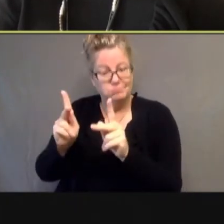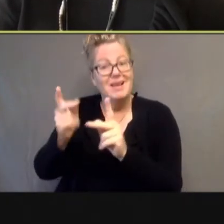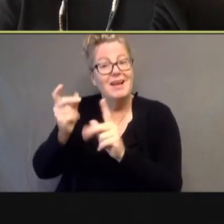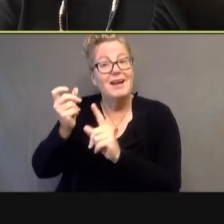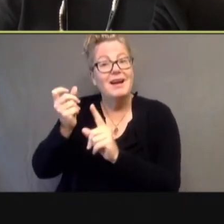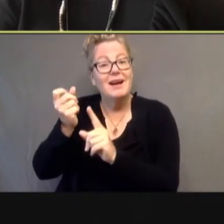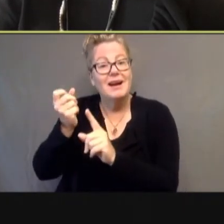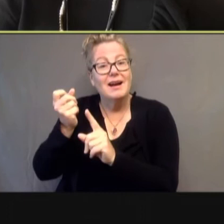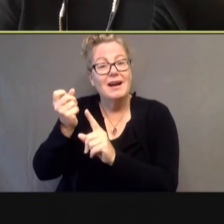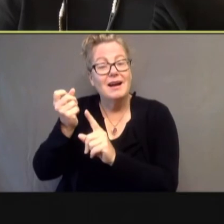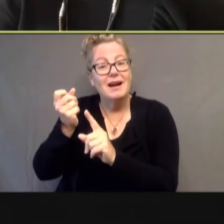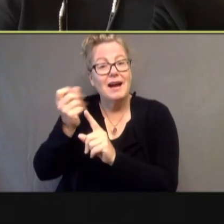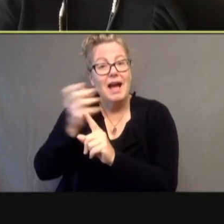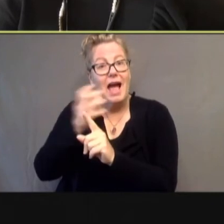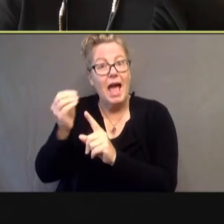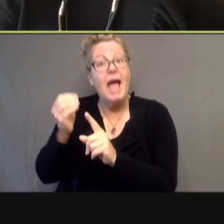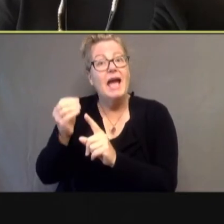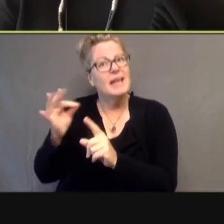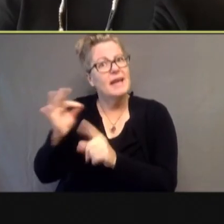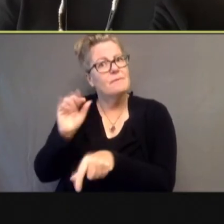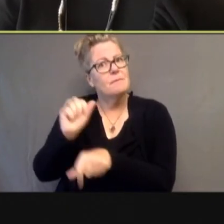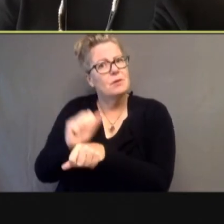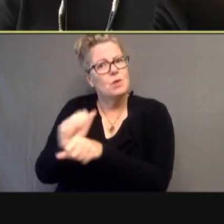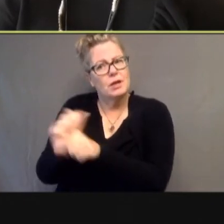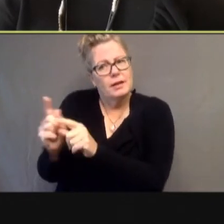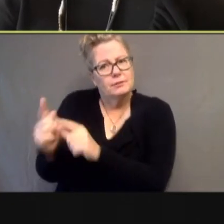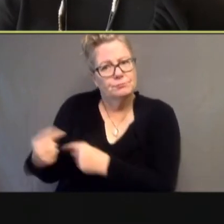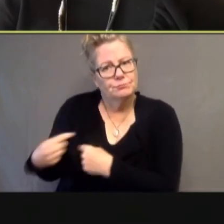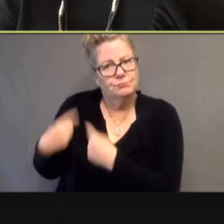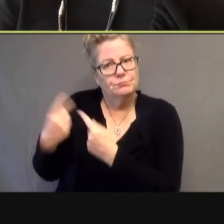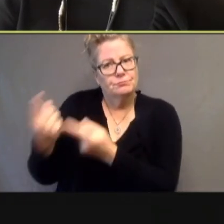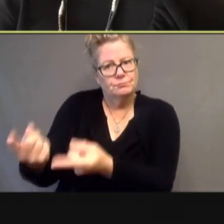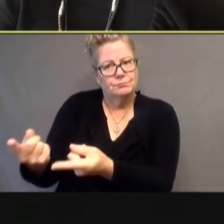already been employed for some time just to demonstrate that they're still fit for the